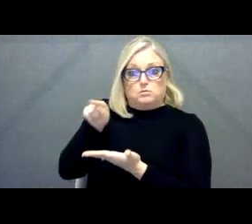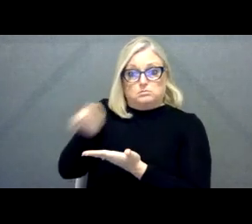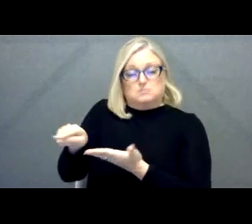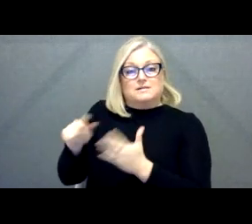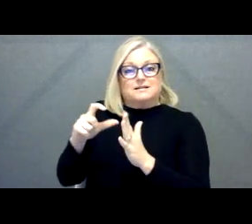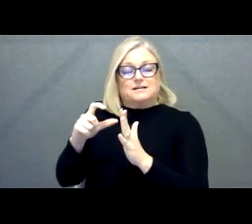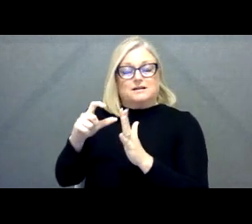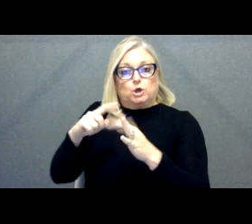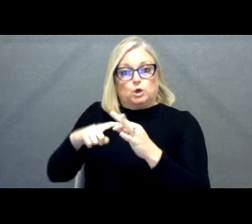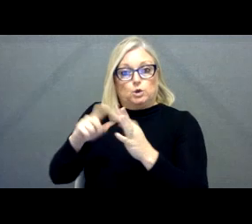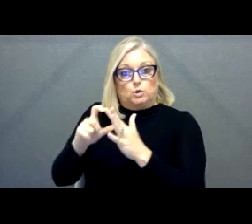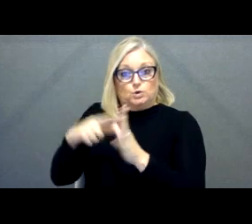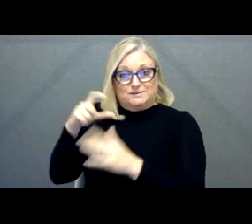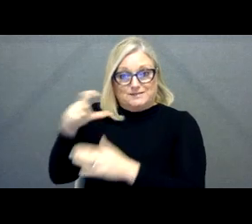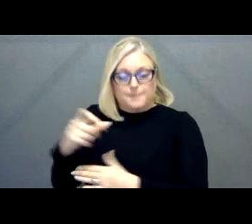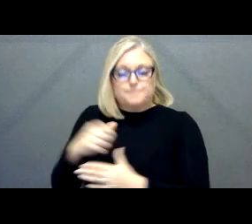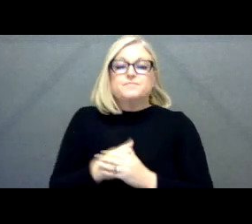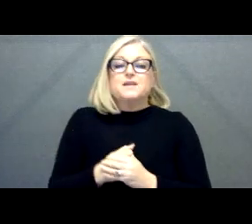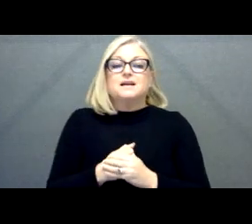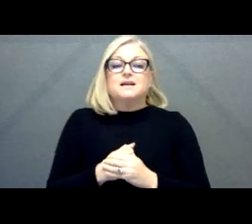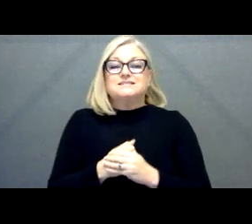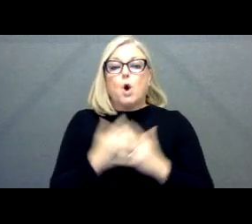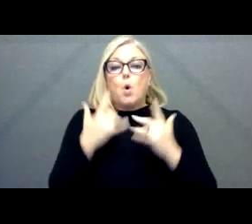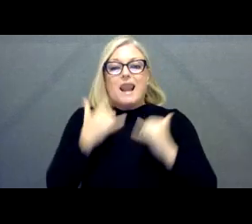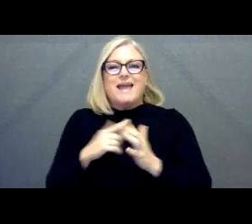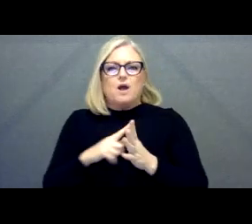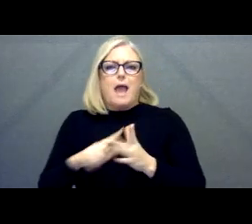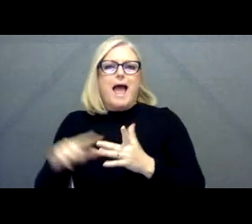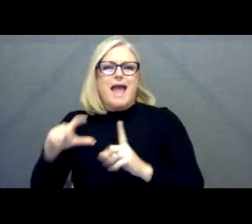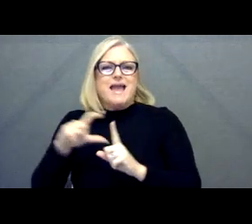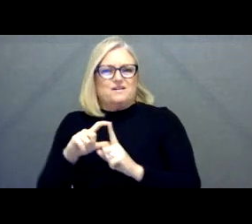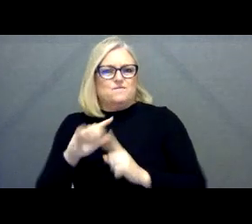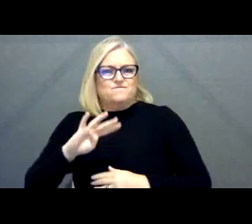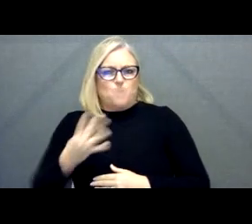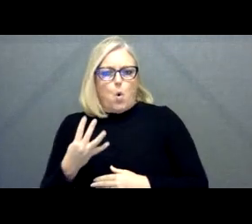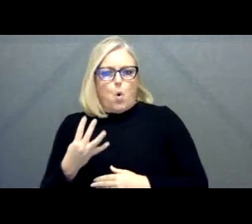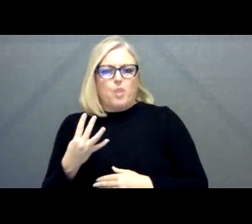Legal Aid is uh the fourth one but there's also two other agencies and I've just mentioned DJAG or